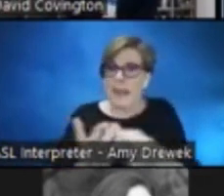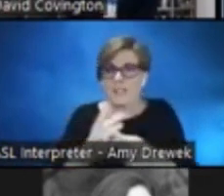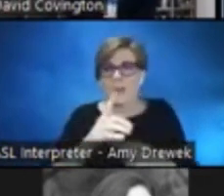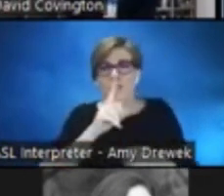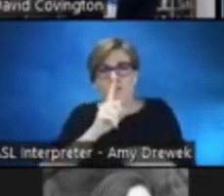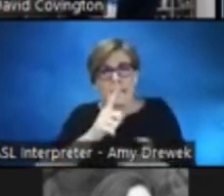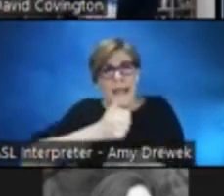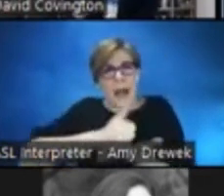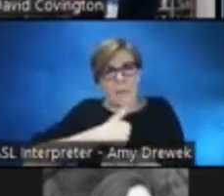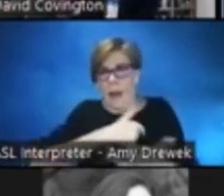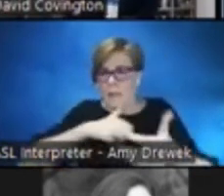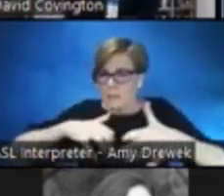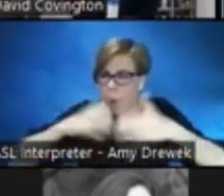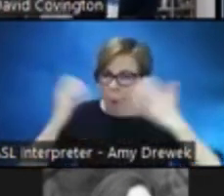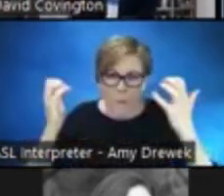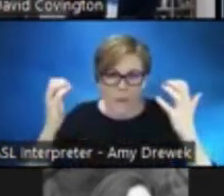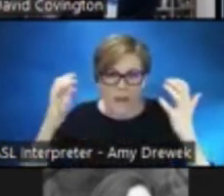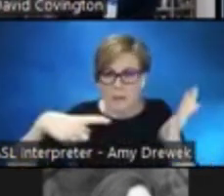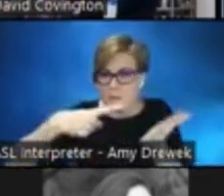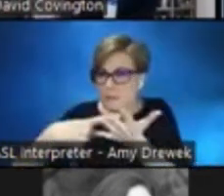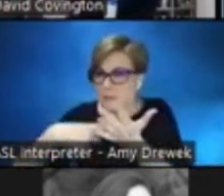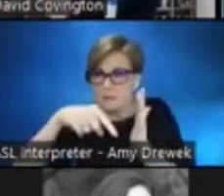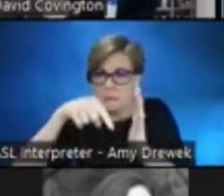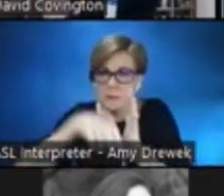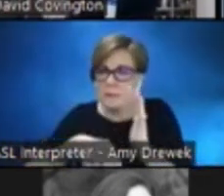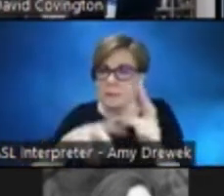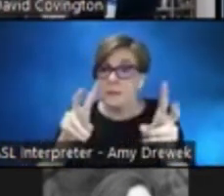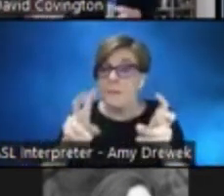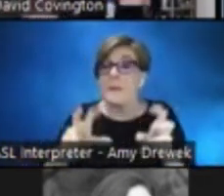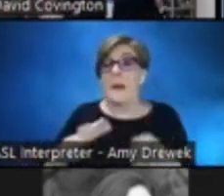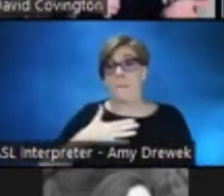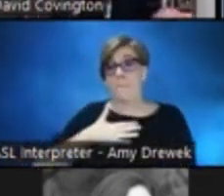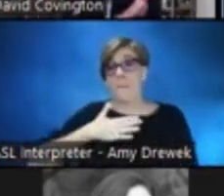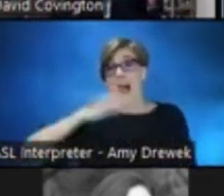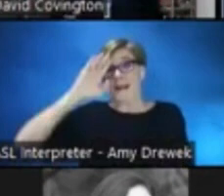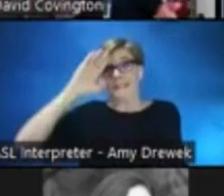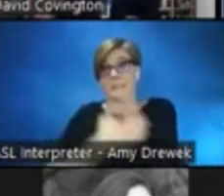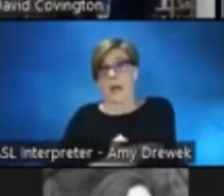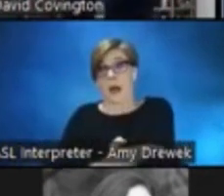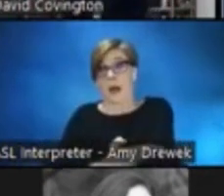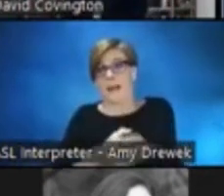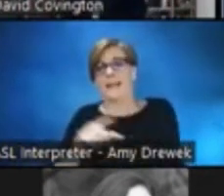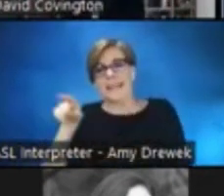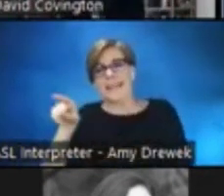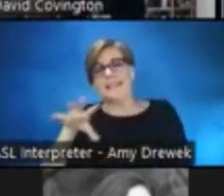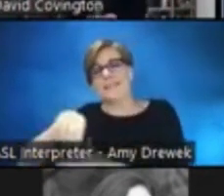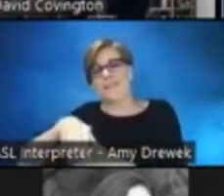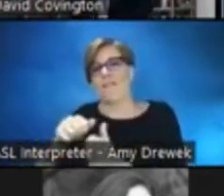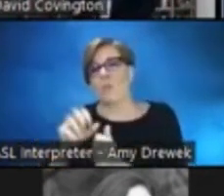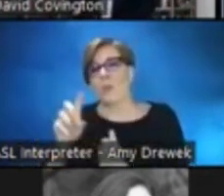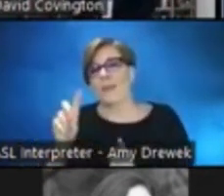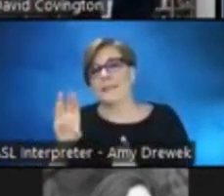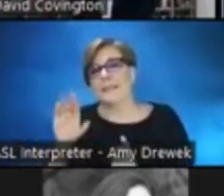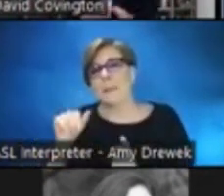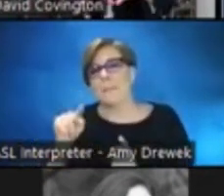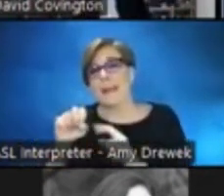MY SON IS IN DEBATE AND GOES INTO DEBATE NOT KNOWING WHICH SIDE OF THE ARGUMENT YOU ARE GOING TO NEED TO DISCUSS.